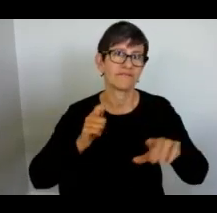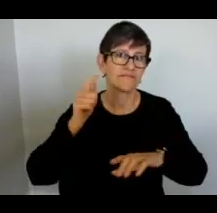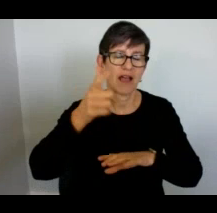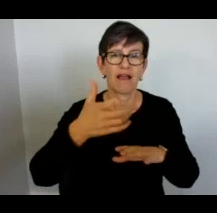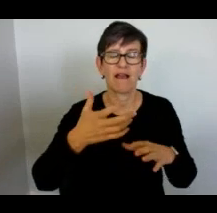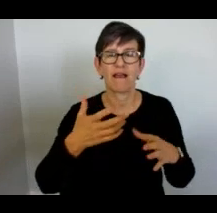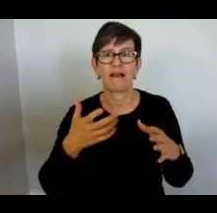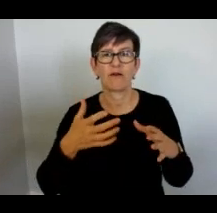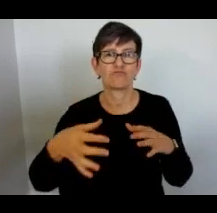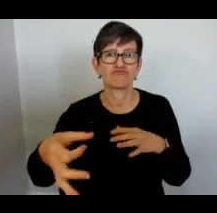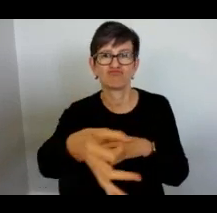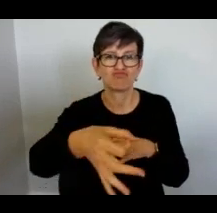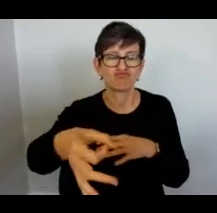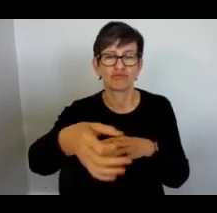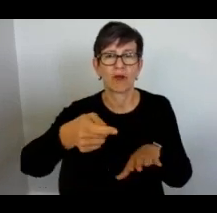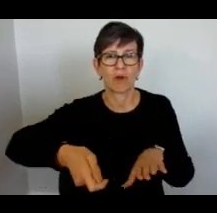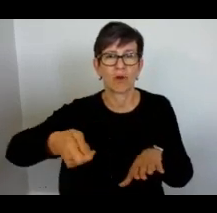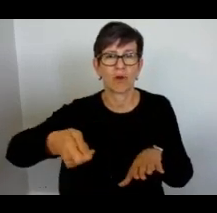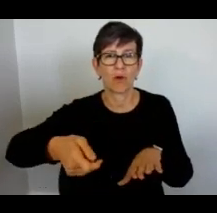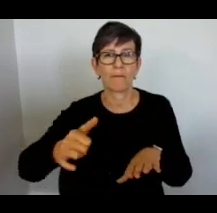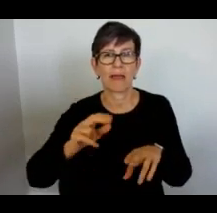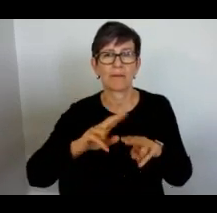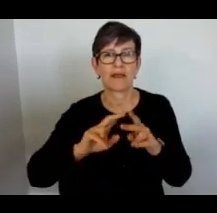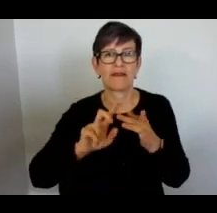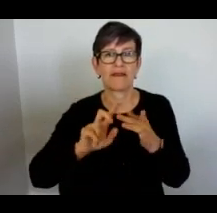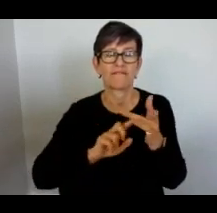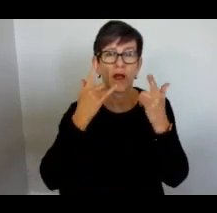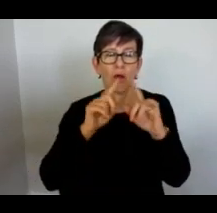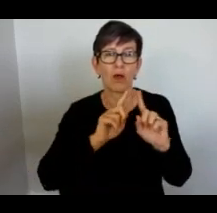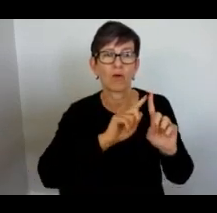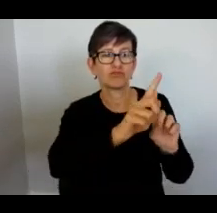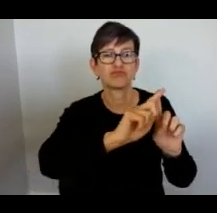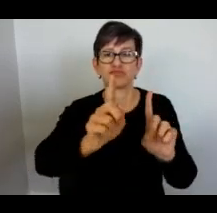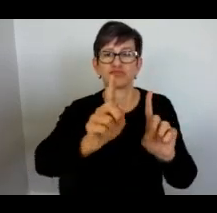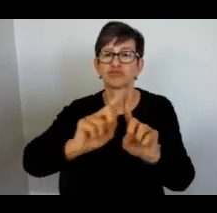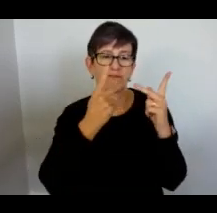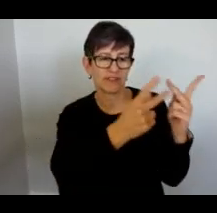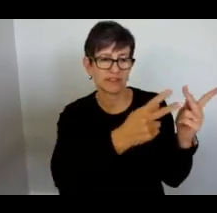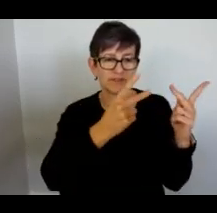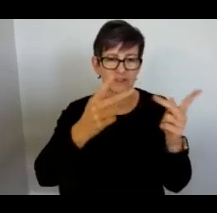a file lawyer that covers multiple smaller court locations. KATHERINE: Nicholas,